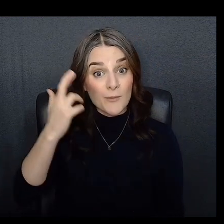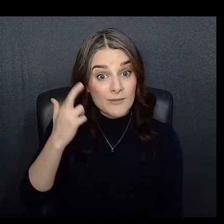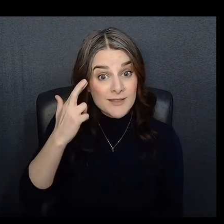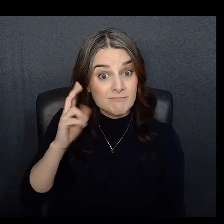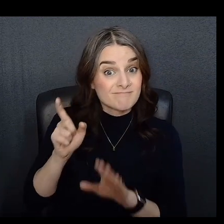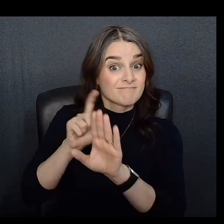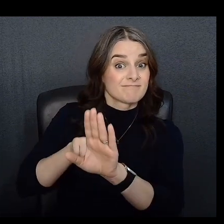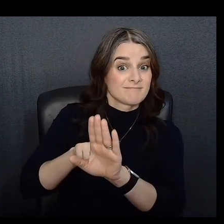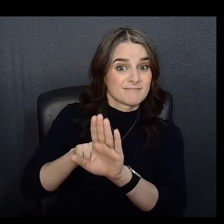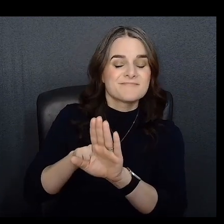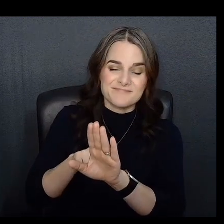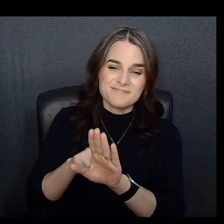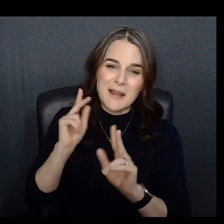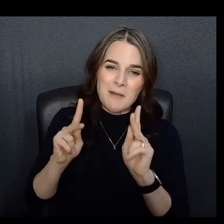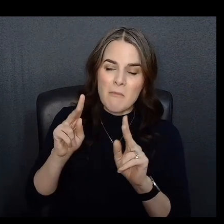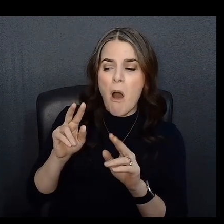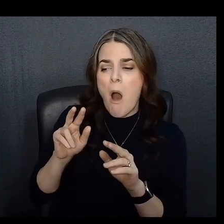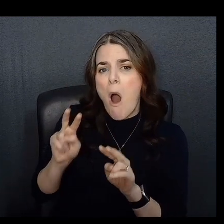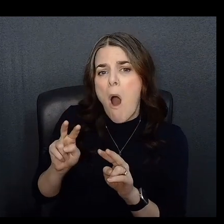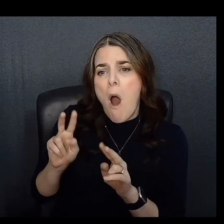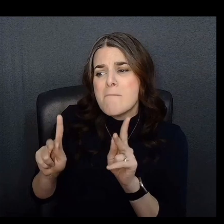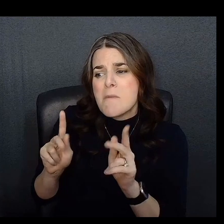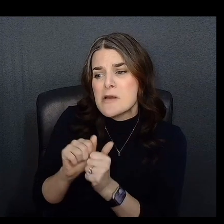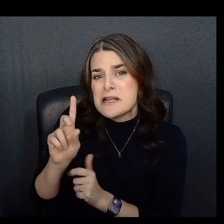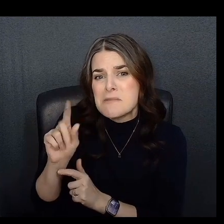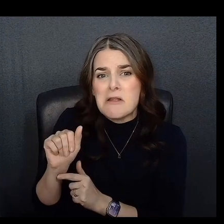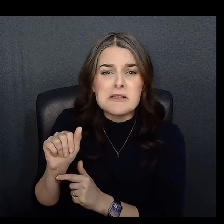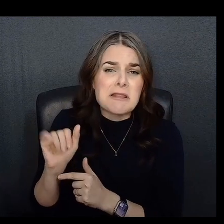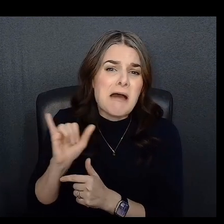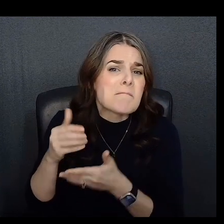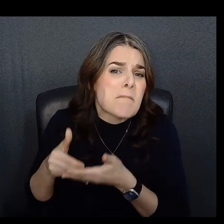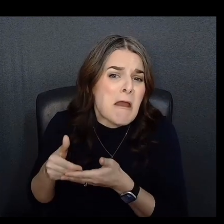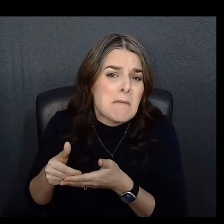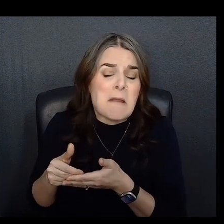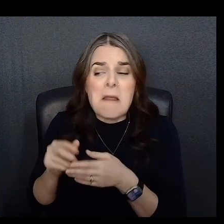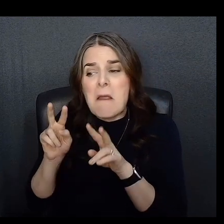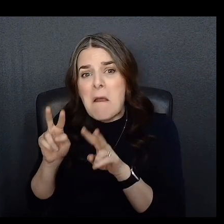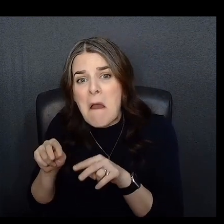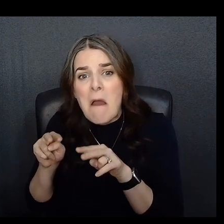with disabilities. So there's lots of factors that can go into this, but it's super important and I can't